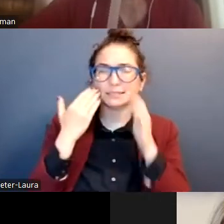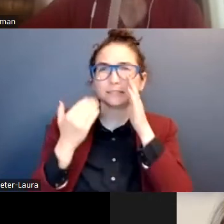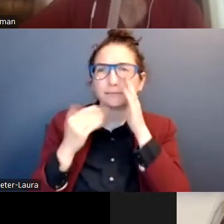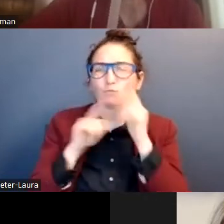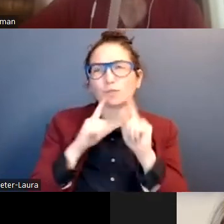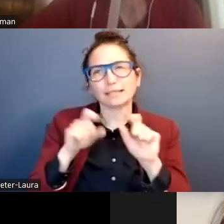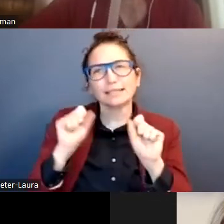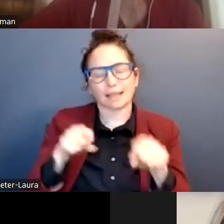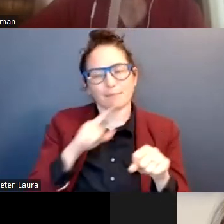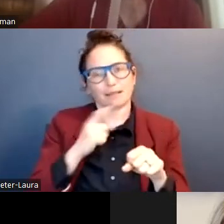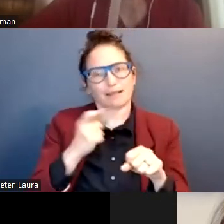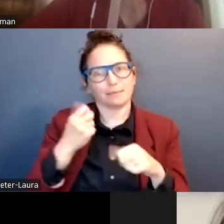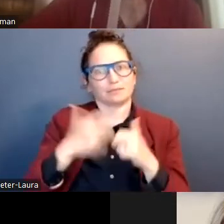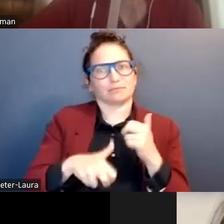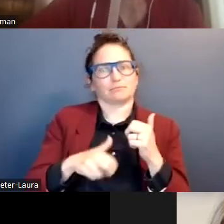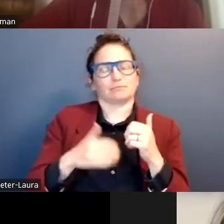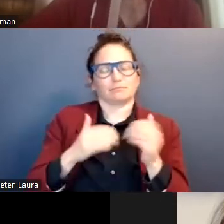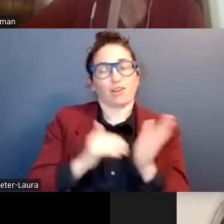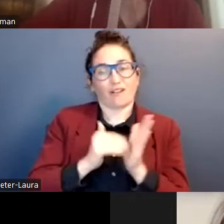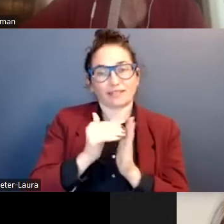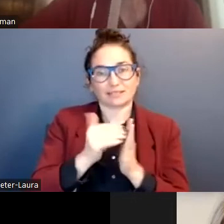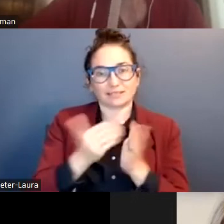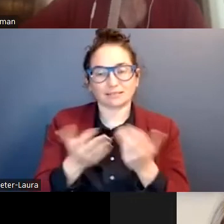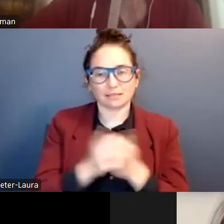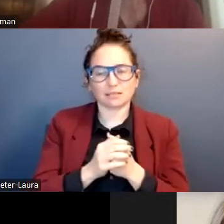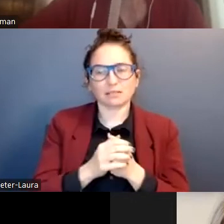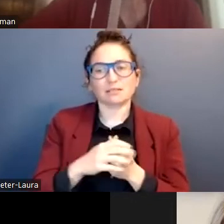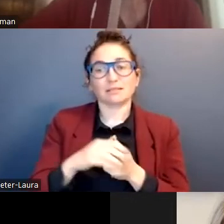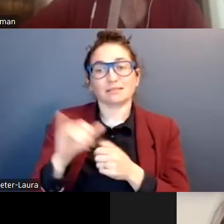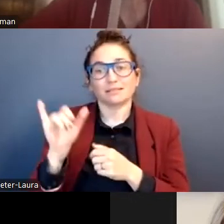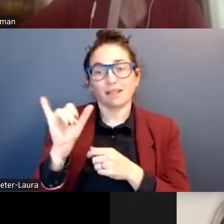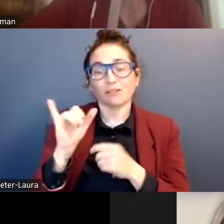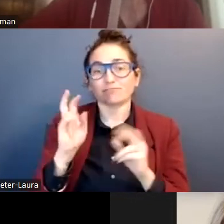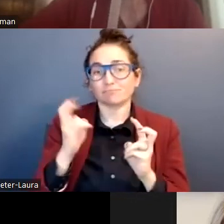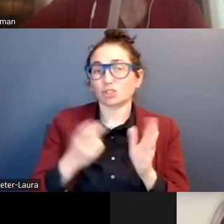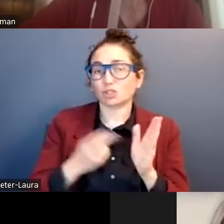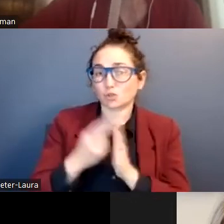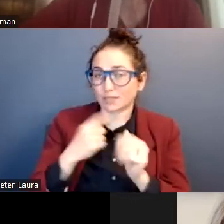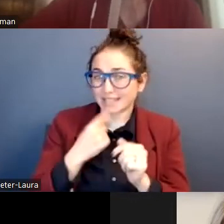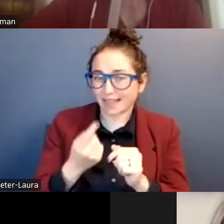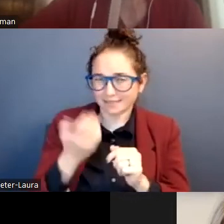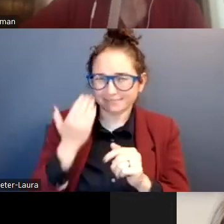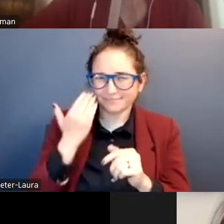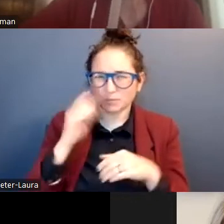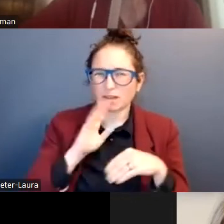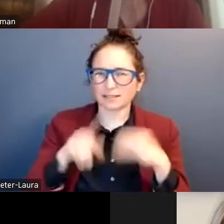daunting, oftentimes, another is truth telling. And he talked about this earlier that in many